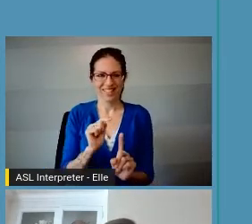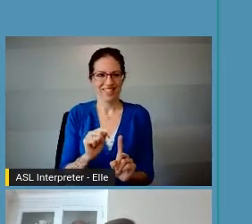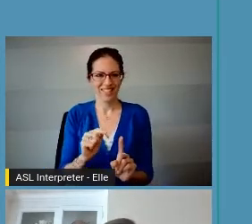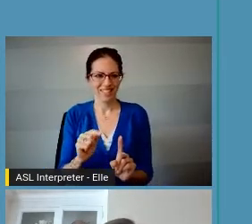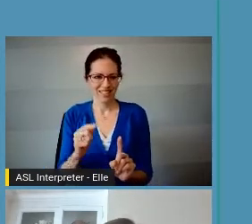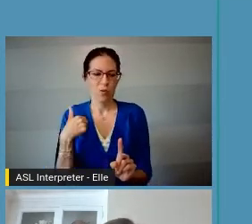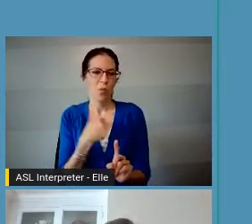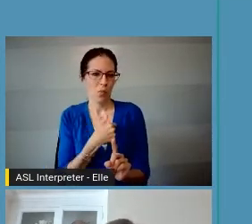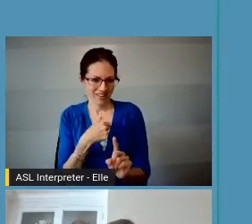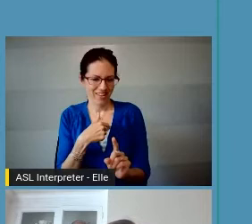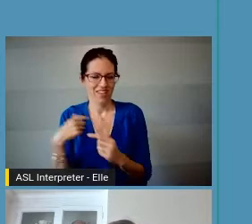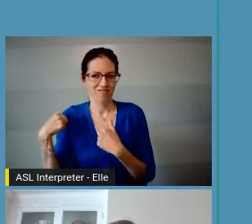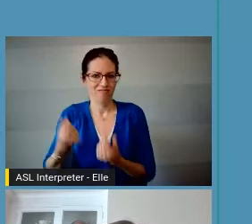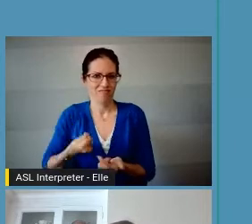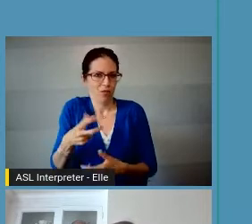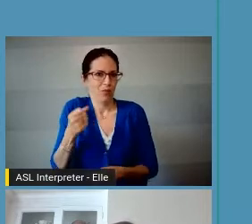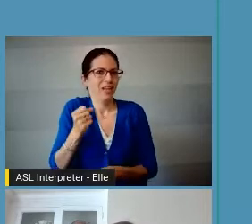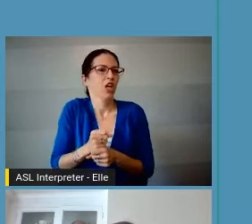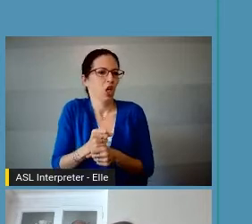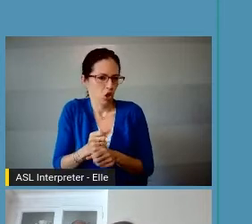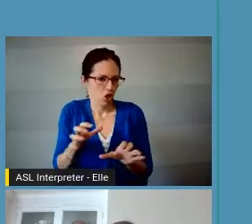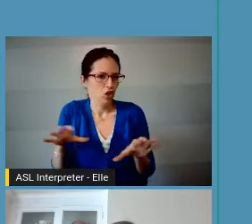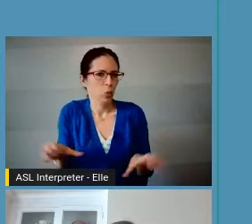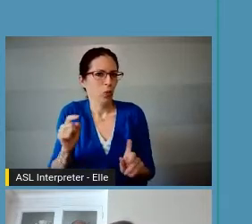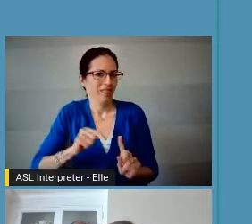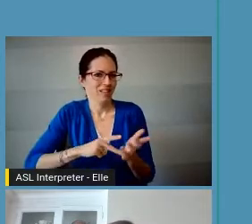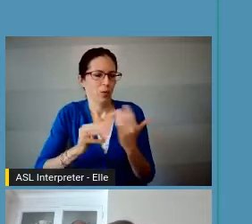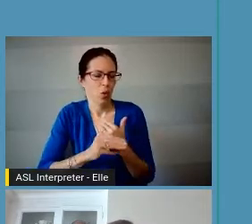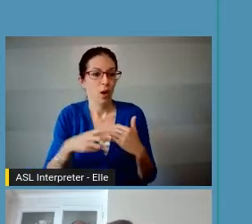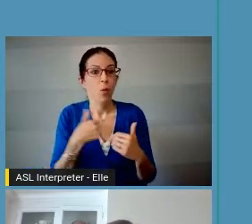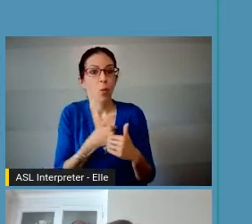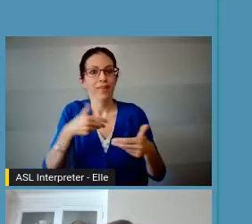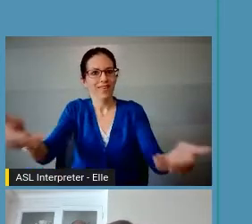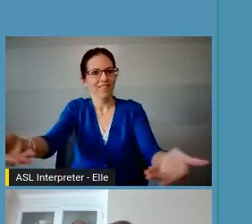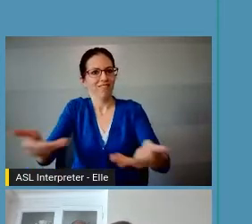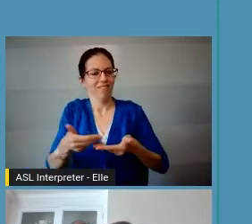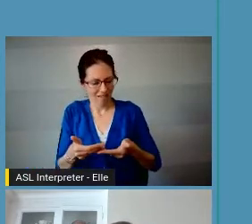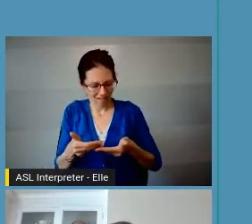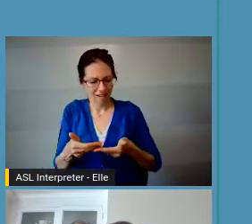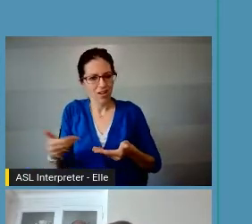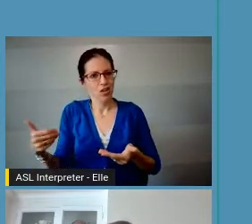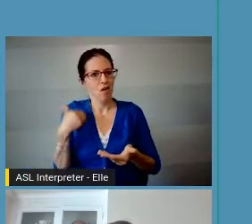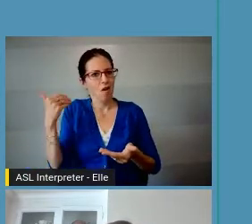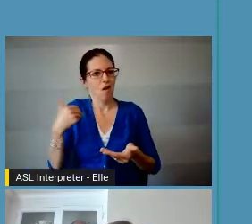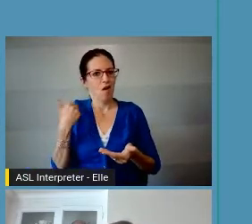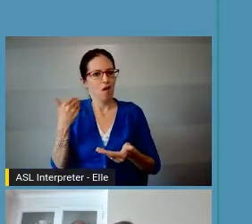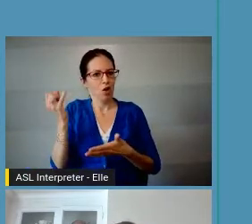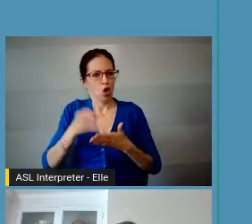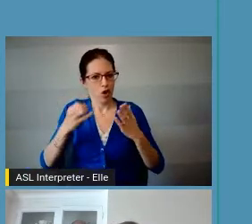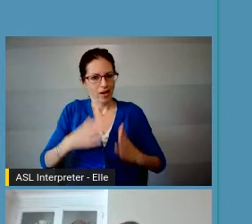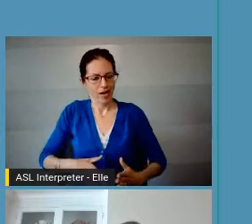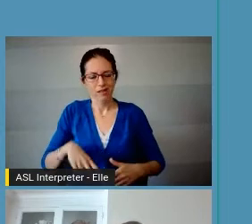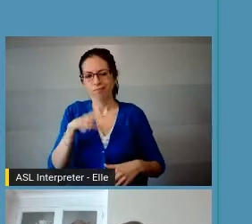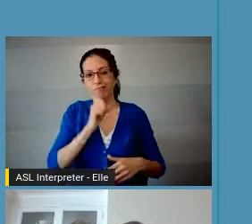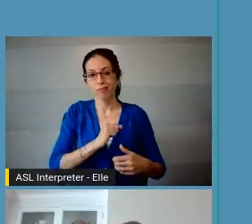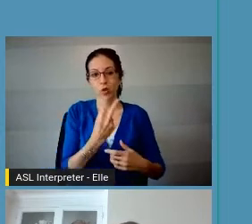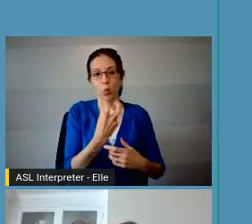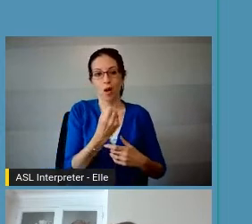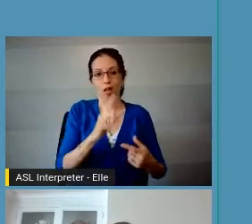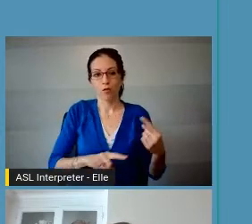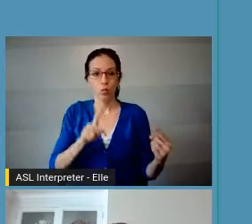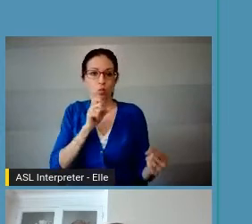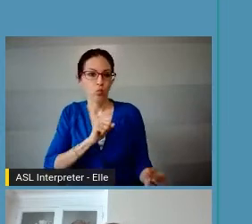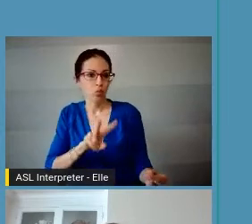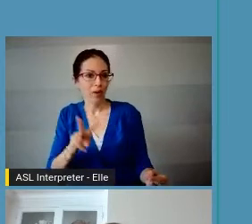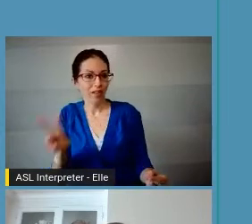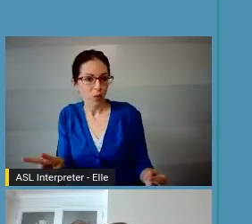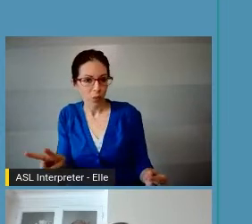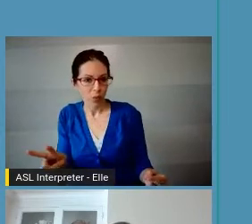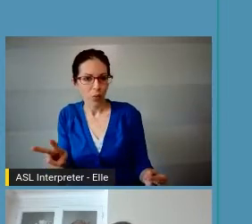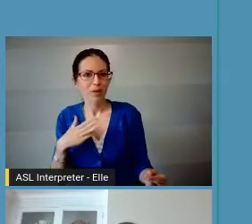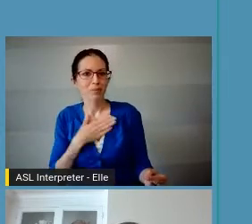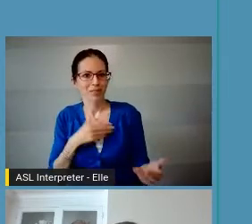a row now we invite young artists ages 12-22 to look at our profiles and to pick a woman